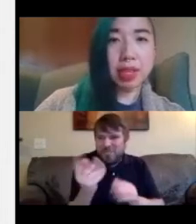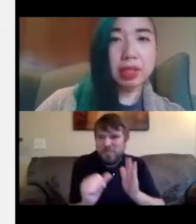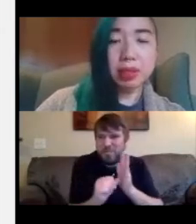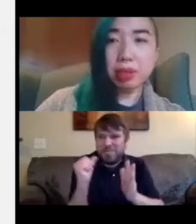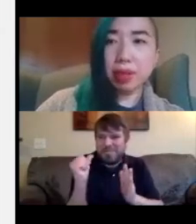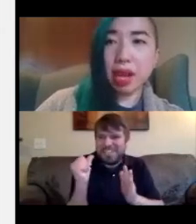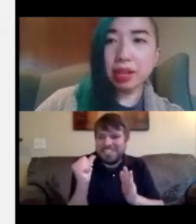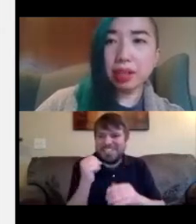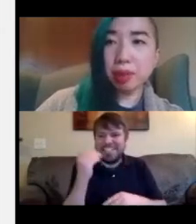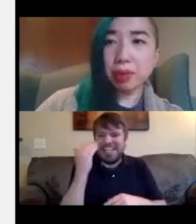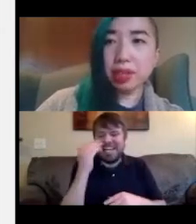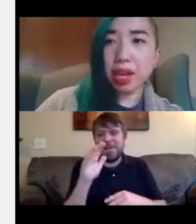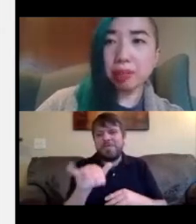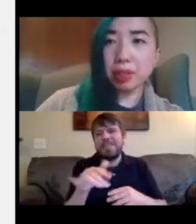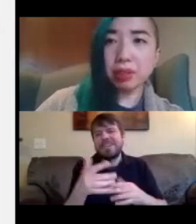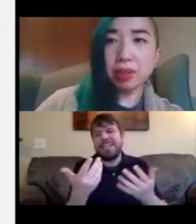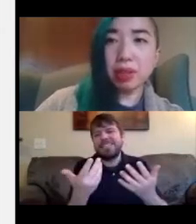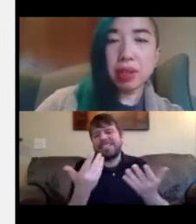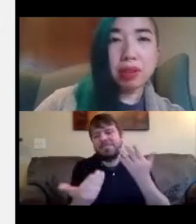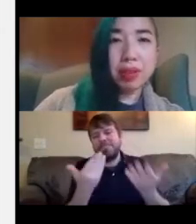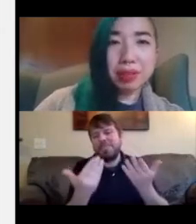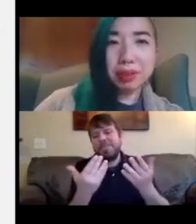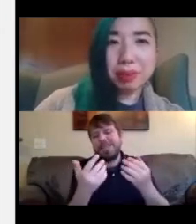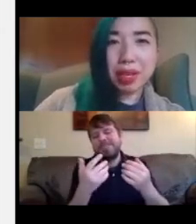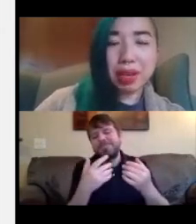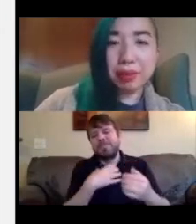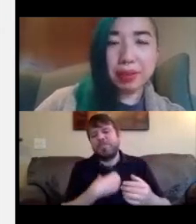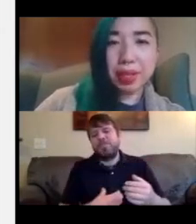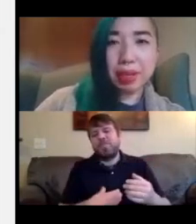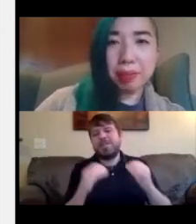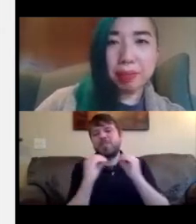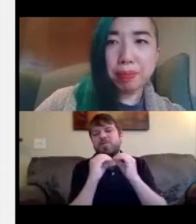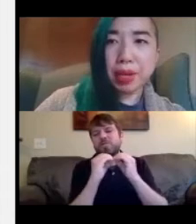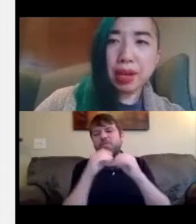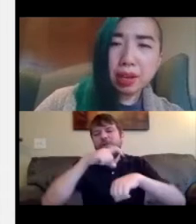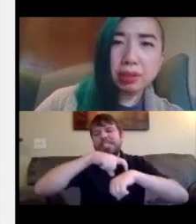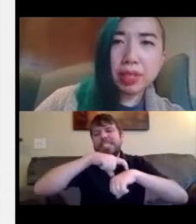I wish we had a little bit more time to read through more carefully, but I just want to get